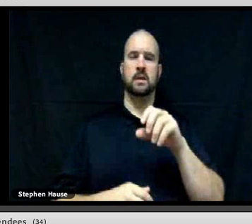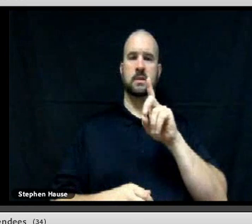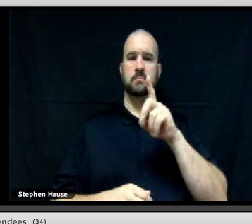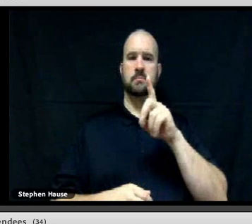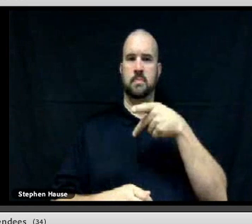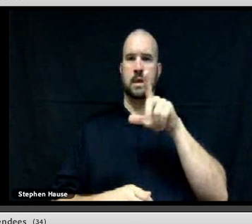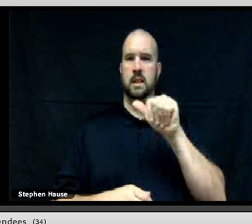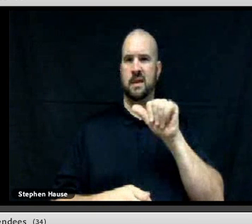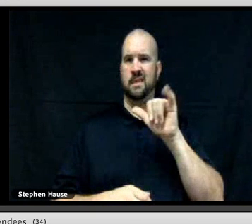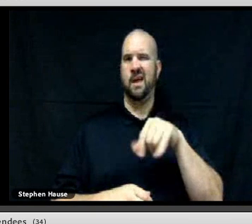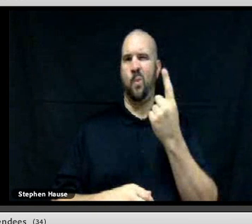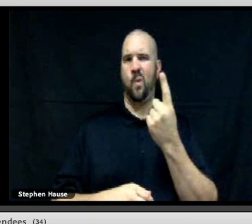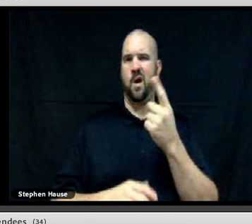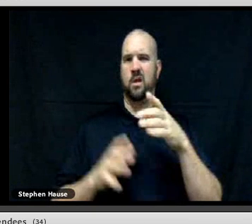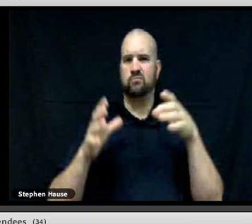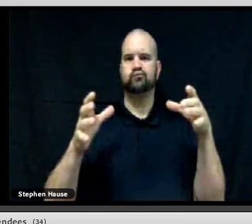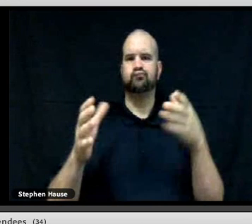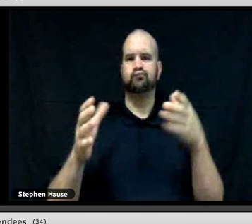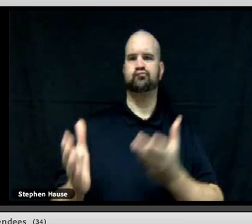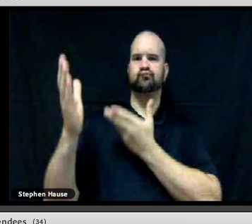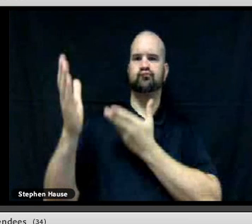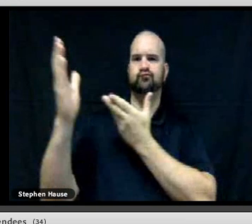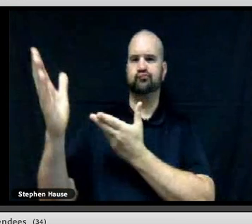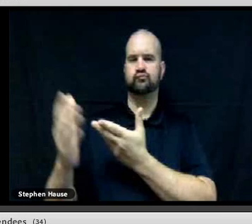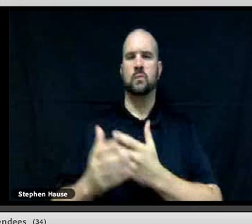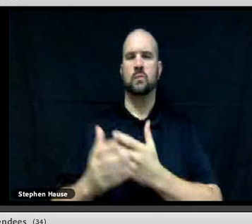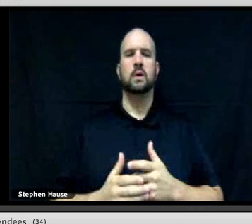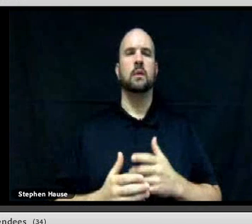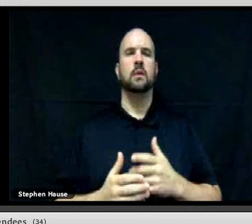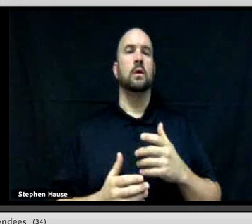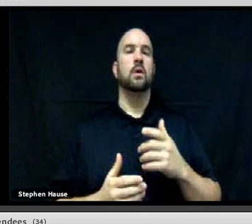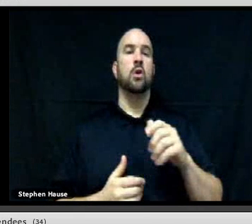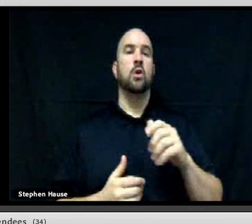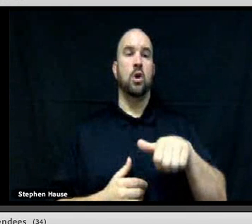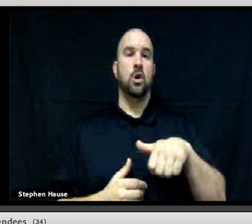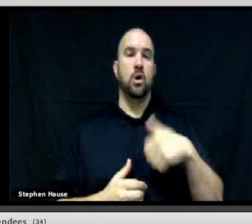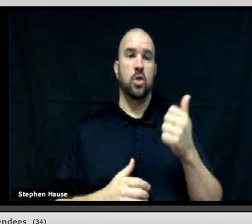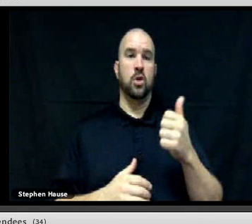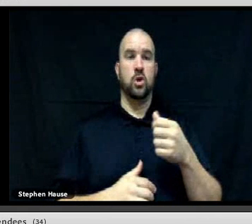And so, for our South Florida hub right now, this is how they're currently structured.